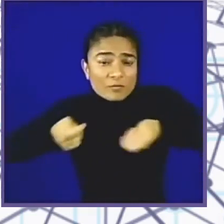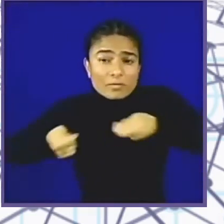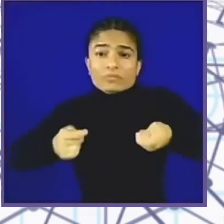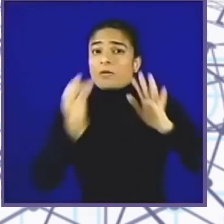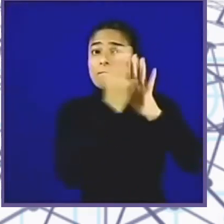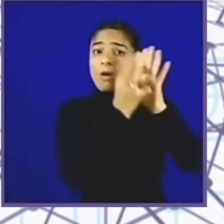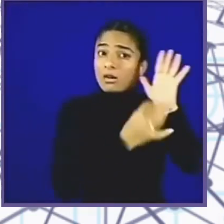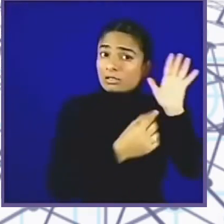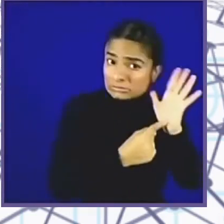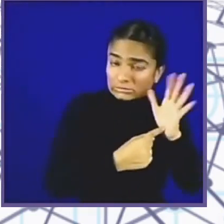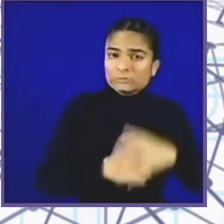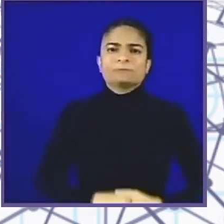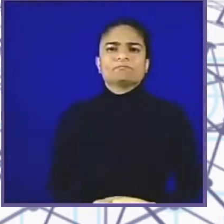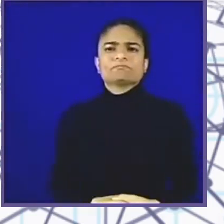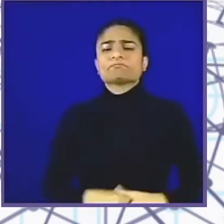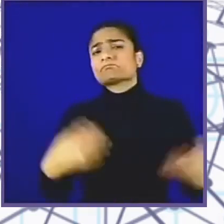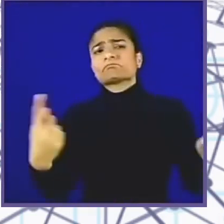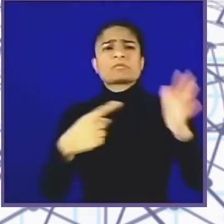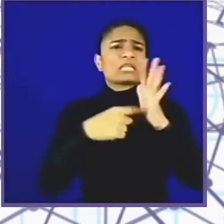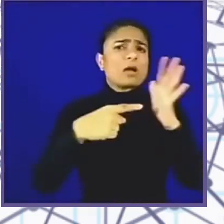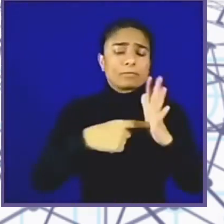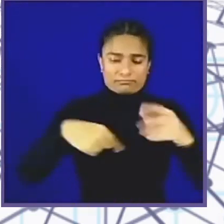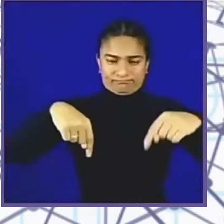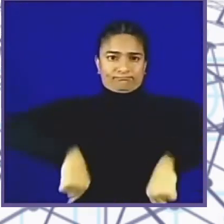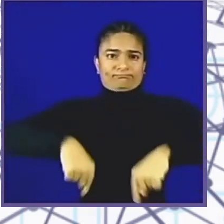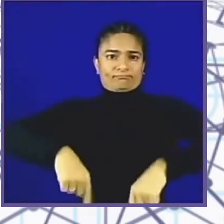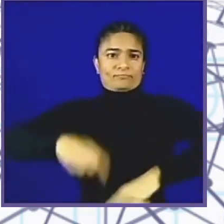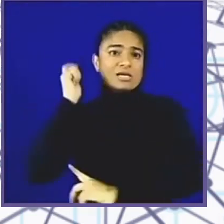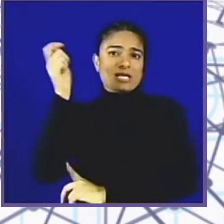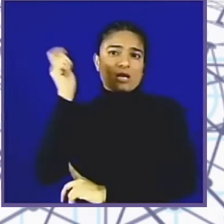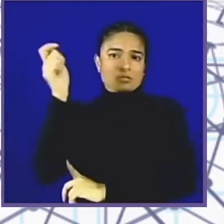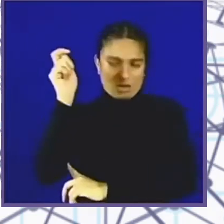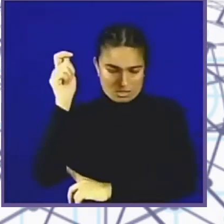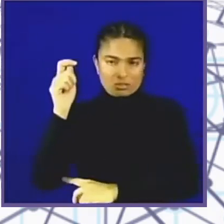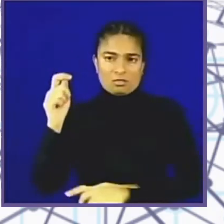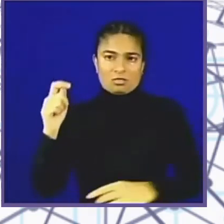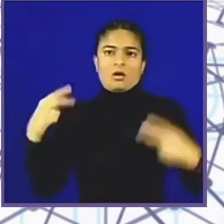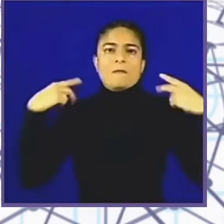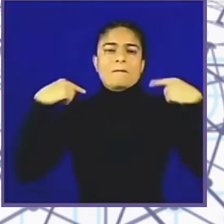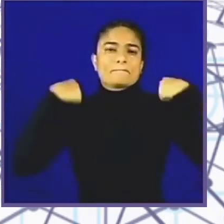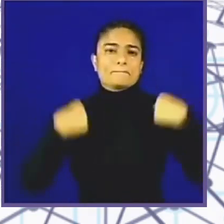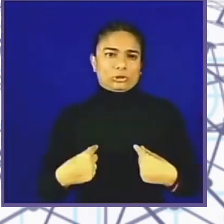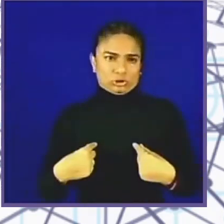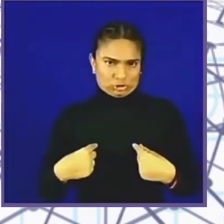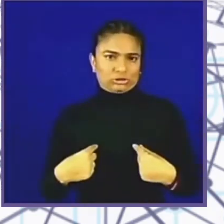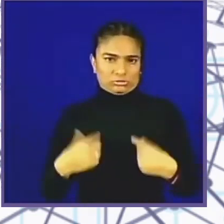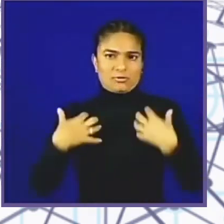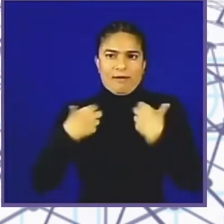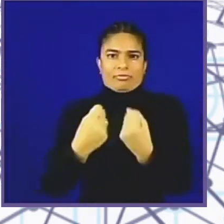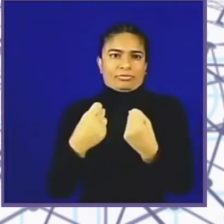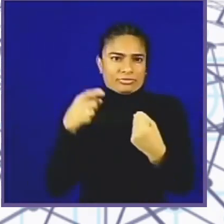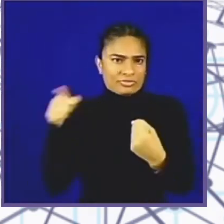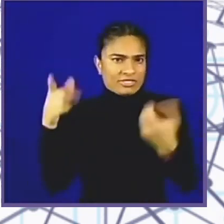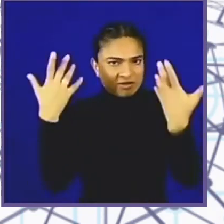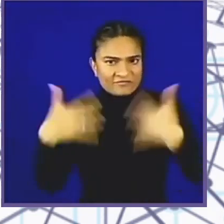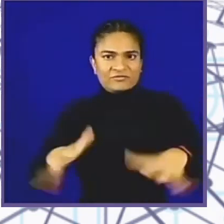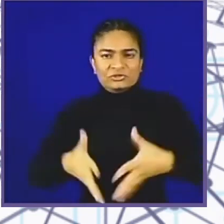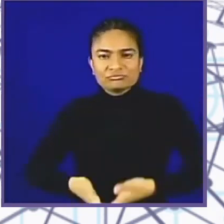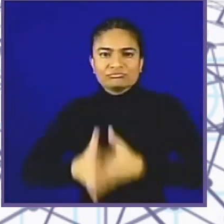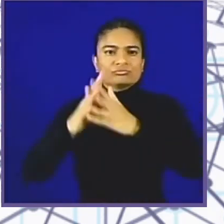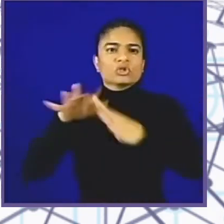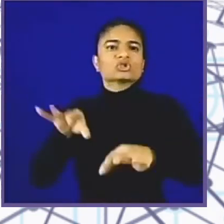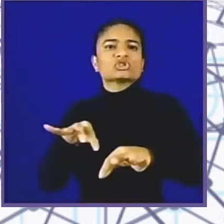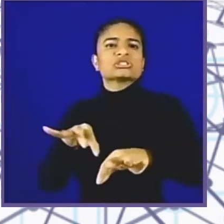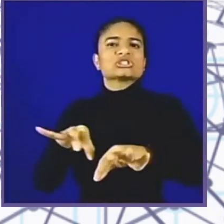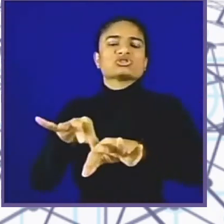a strategy for assistive technology that will vary government in terms of making ATA accessible the